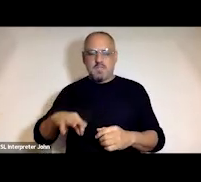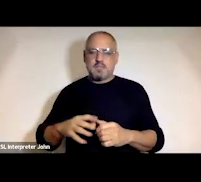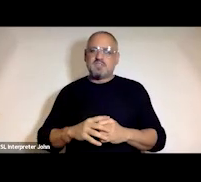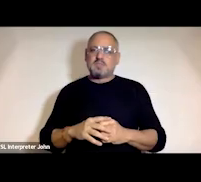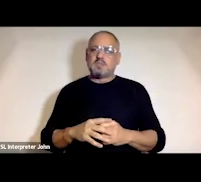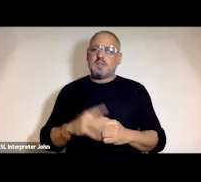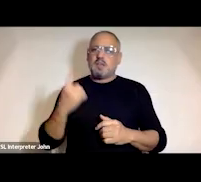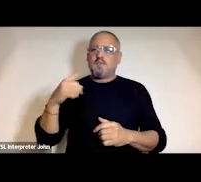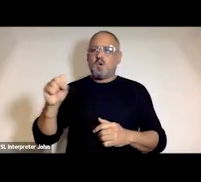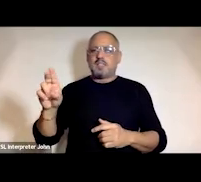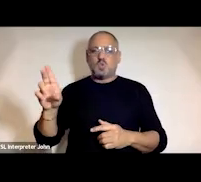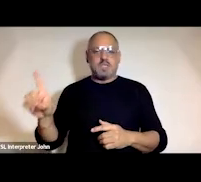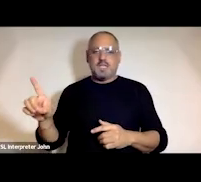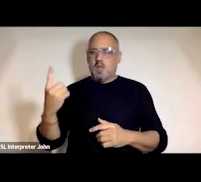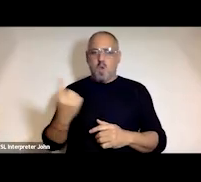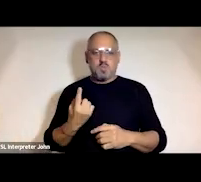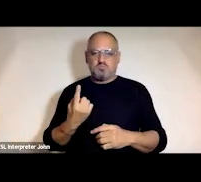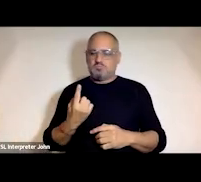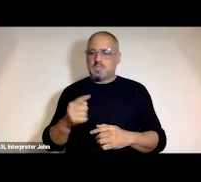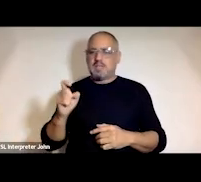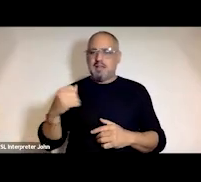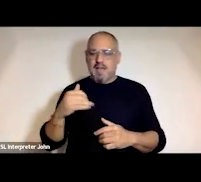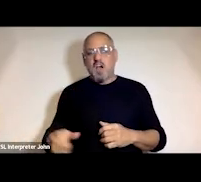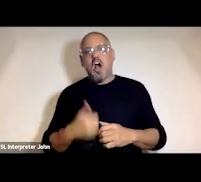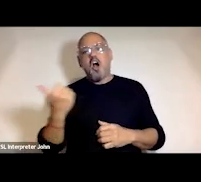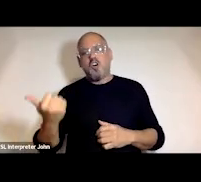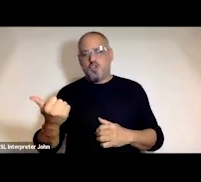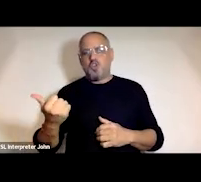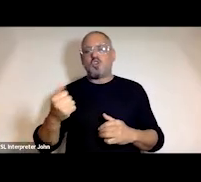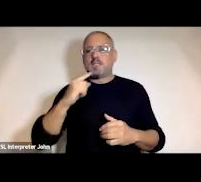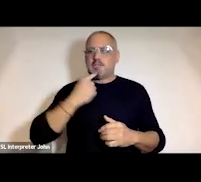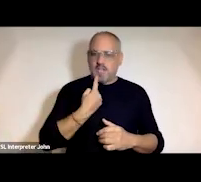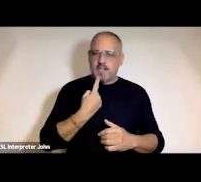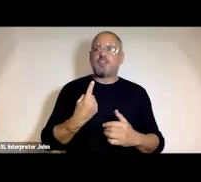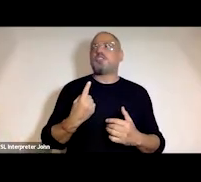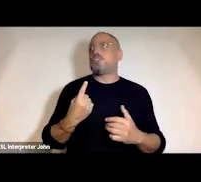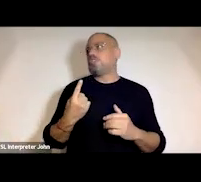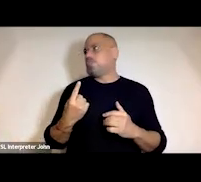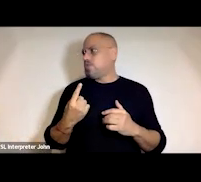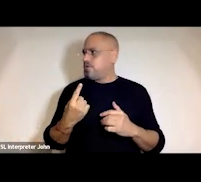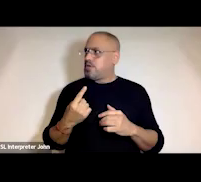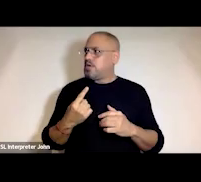for a substance use disorder alone. There has to be another severe condition or impairment,